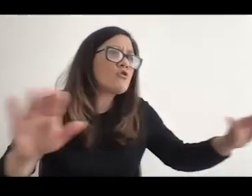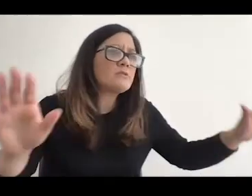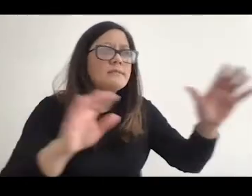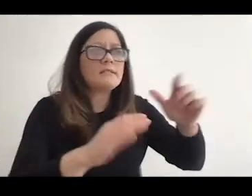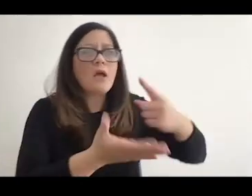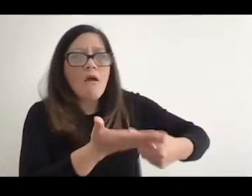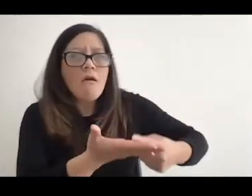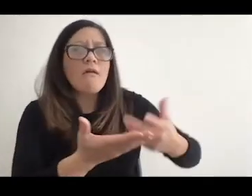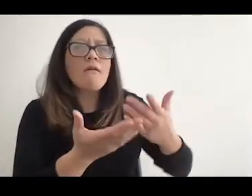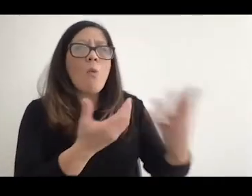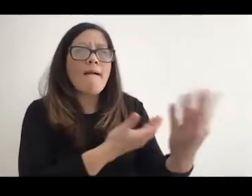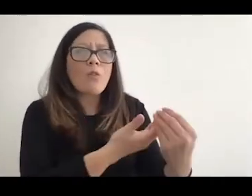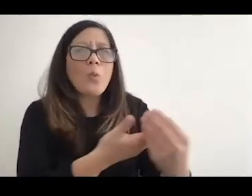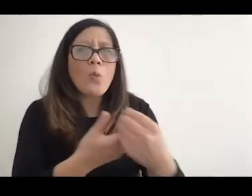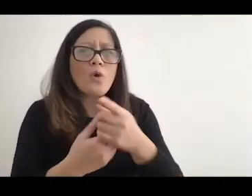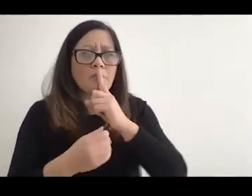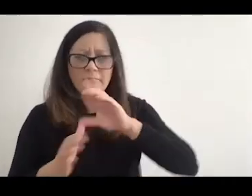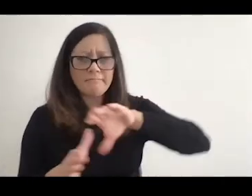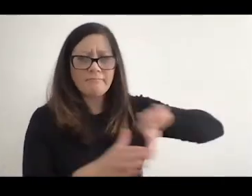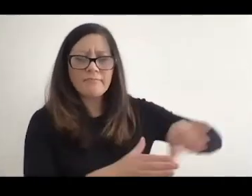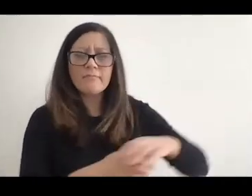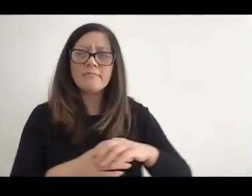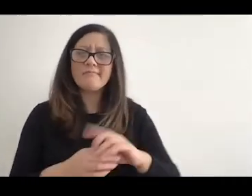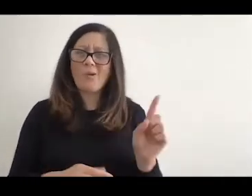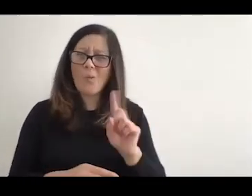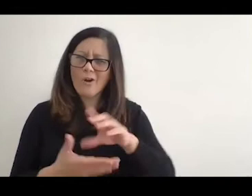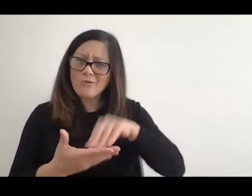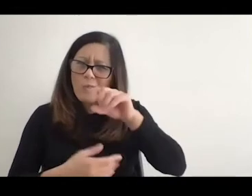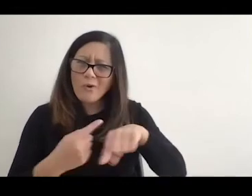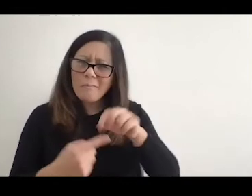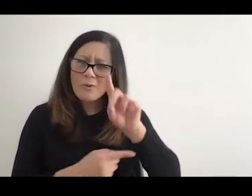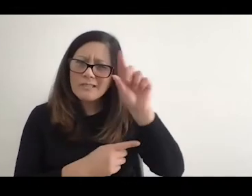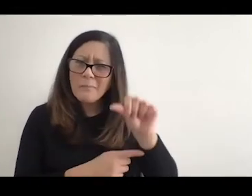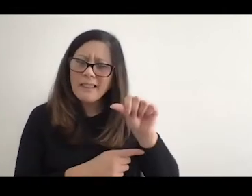Or inclusion. I mean, when did you learn about